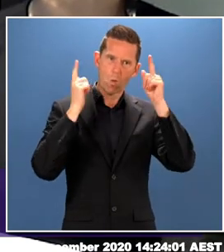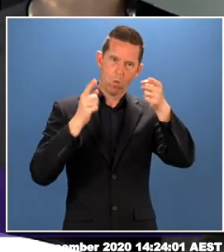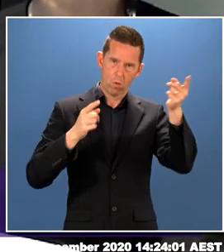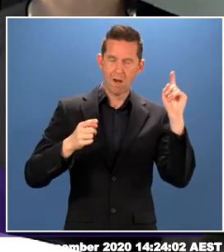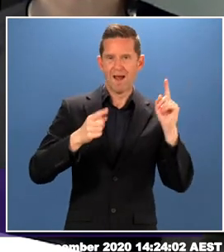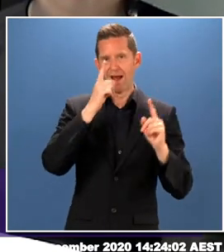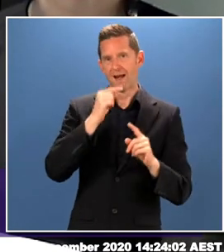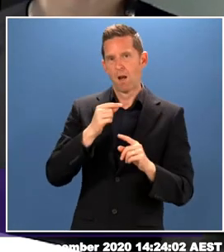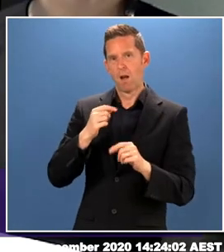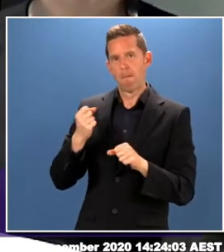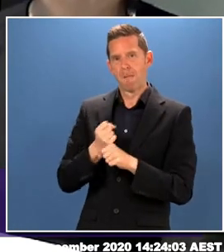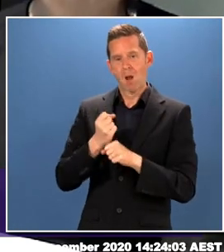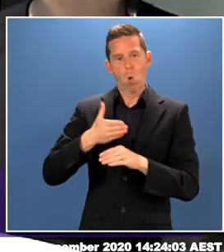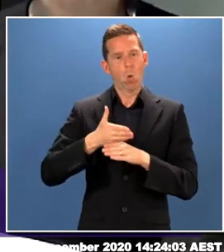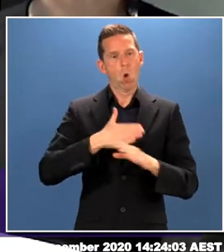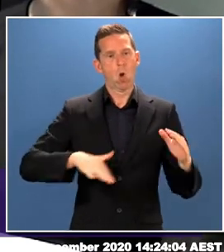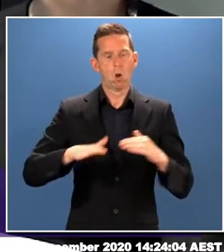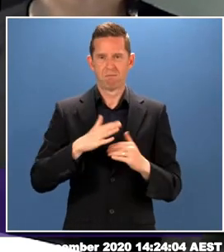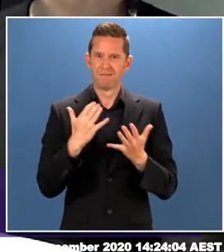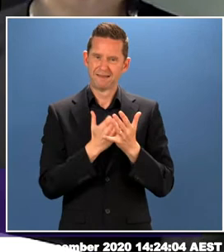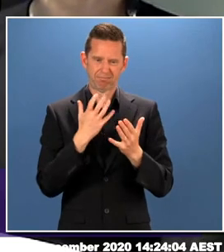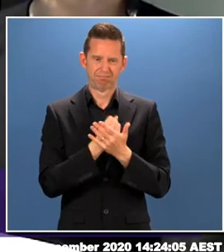and workplaces safe for LGBTI people.